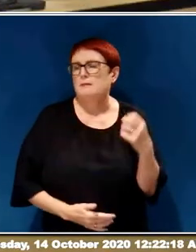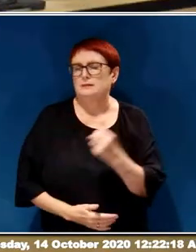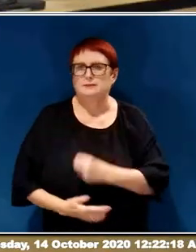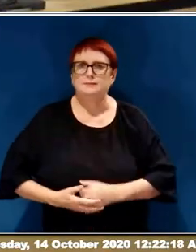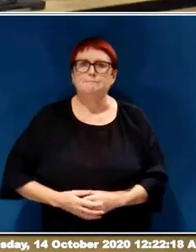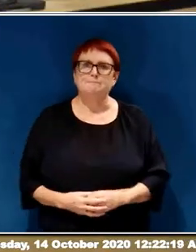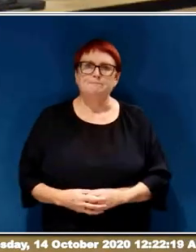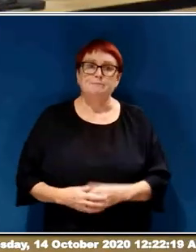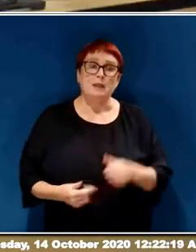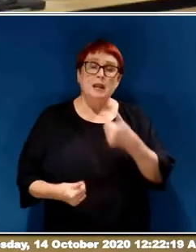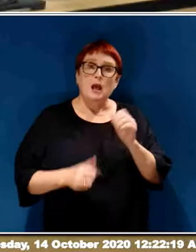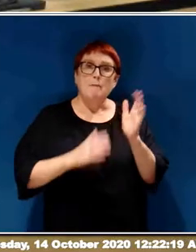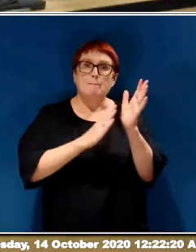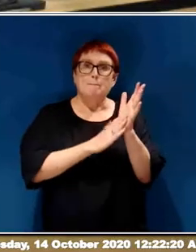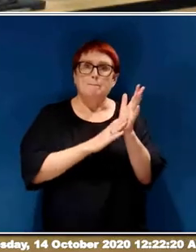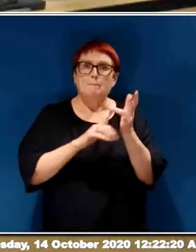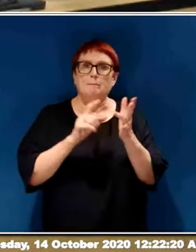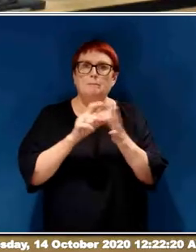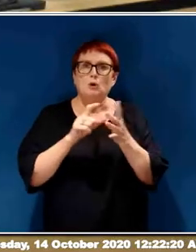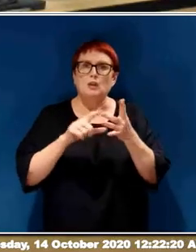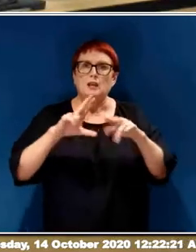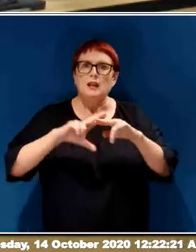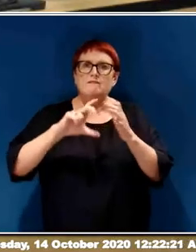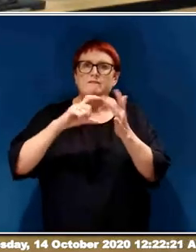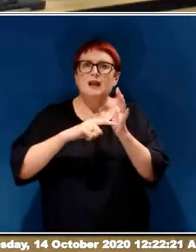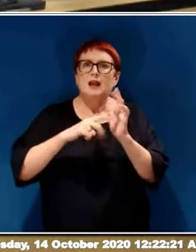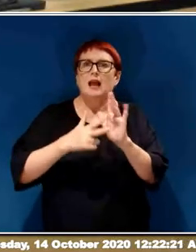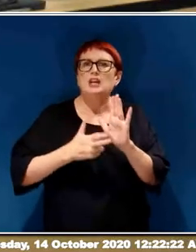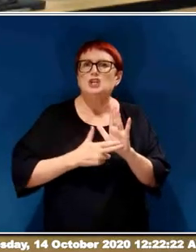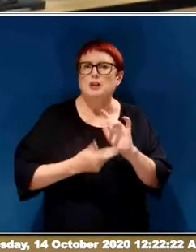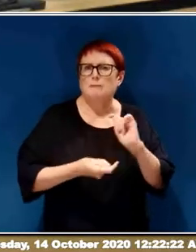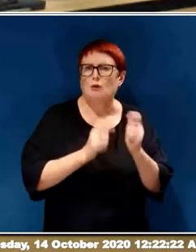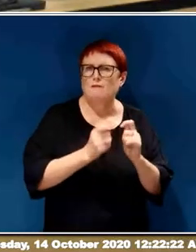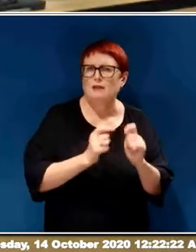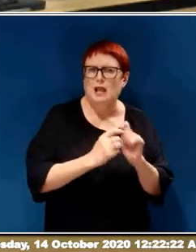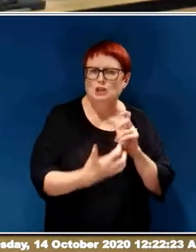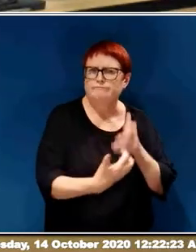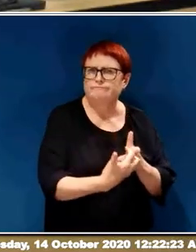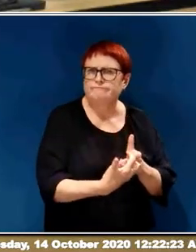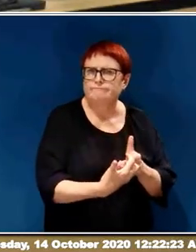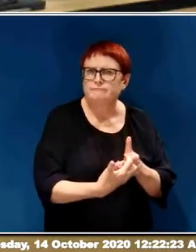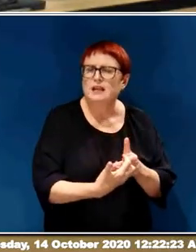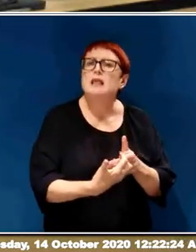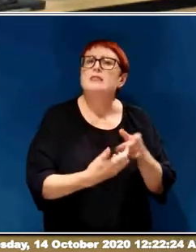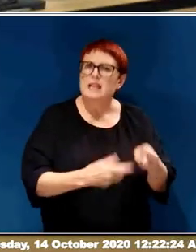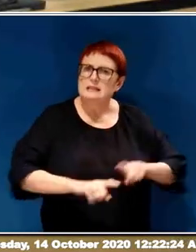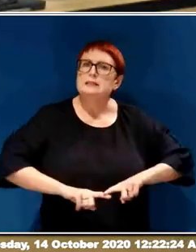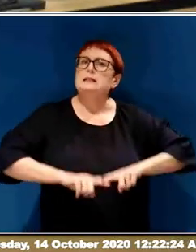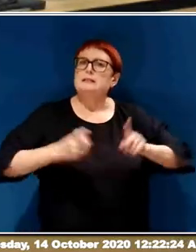DR de BRUIN: Modification is a variation that is made to the alignment of grade